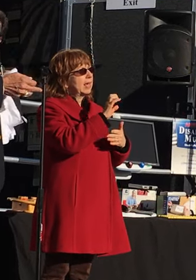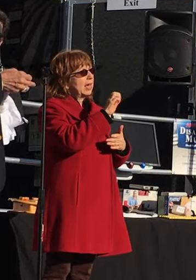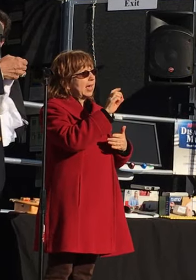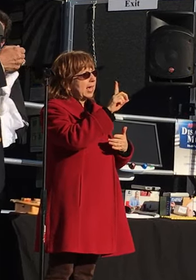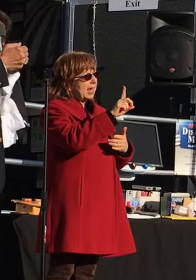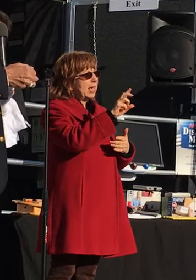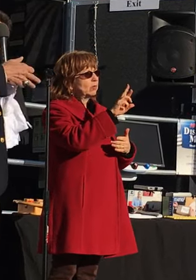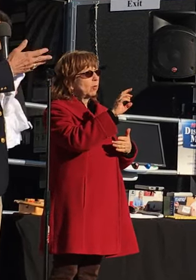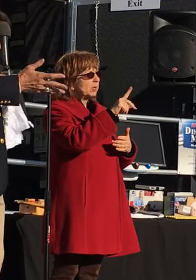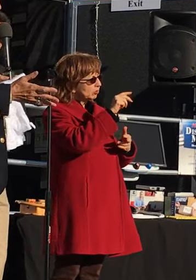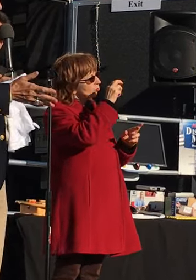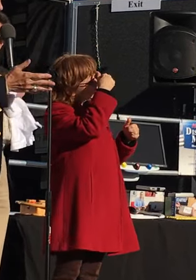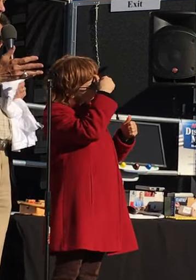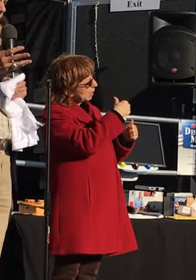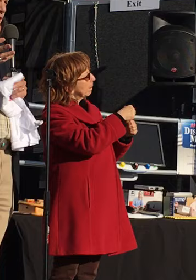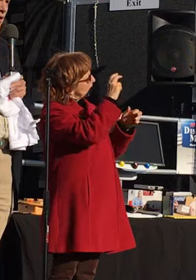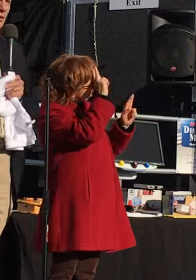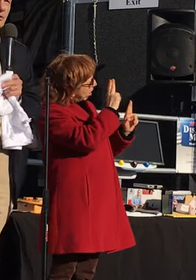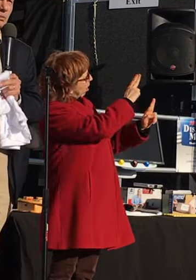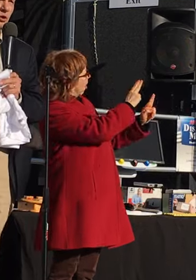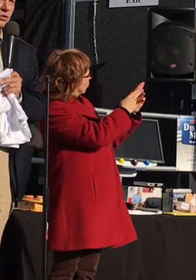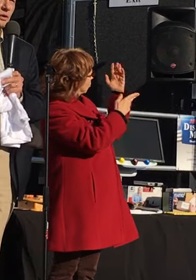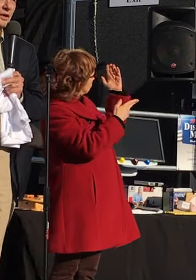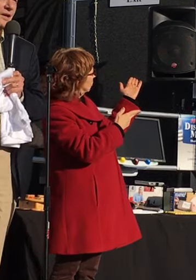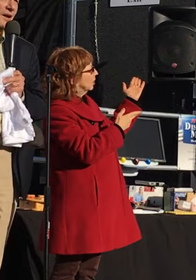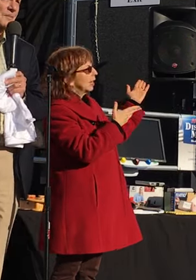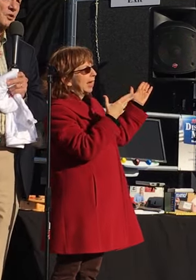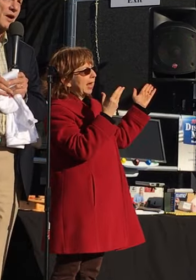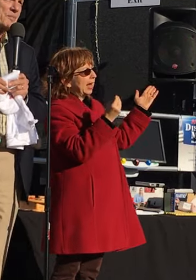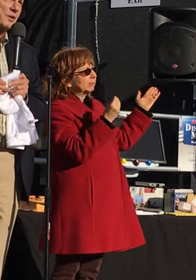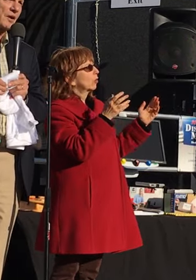to make sure that Ed Roberts is commemorated and memorialized and his works I am so happy